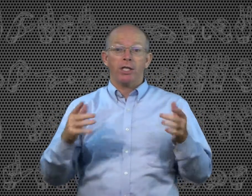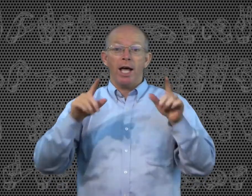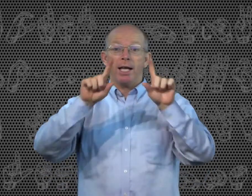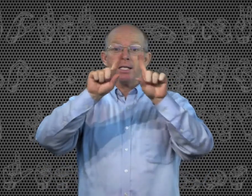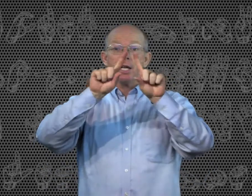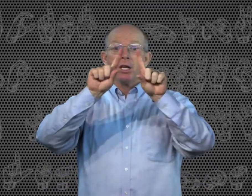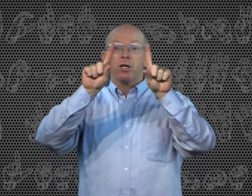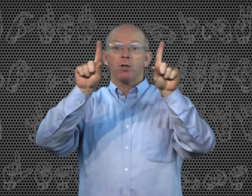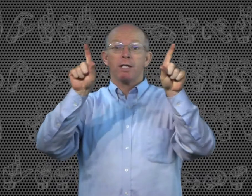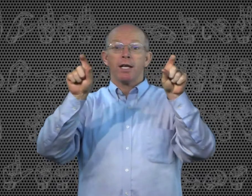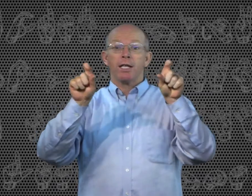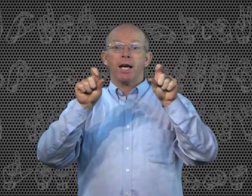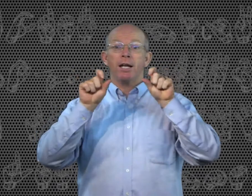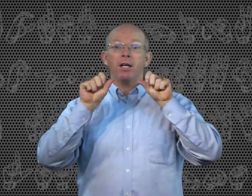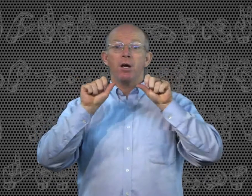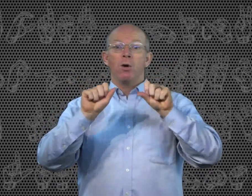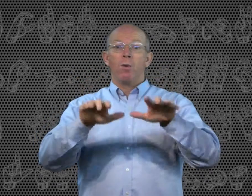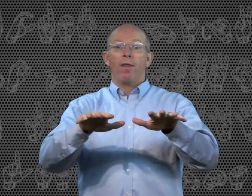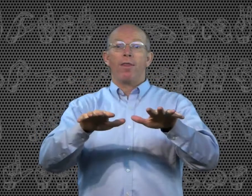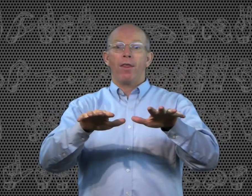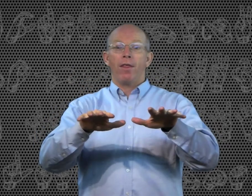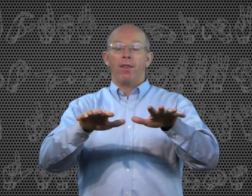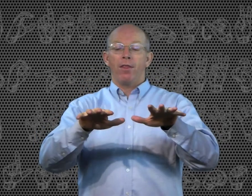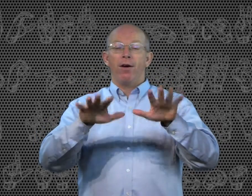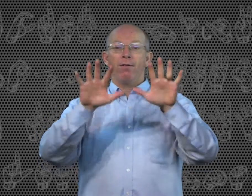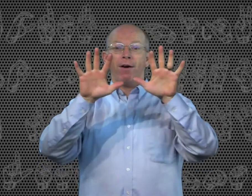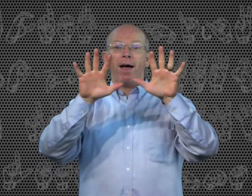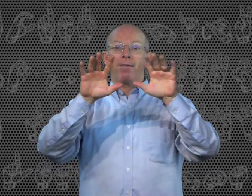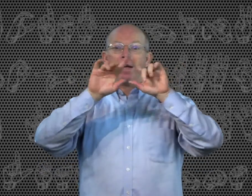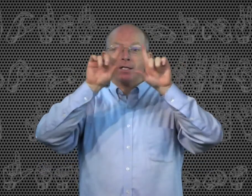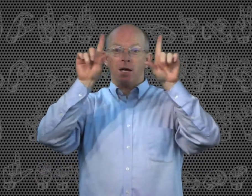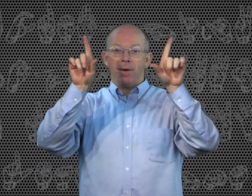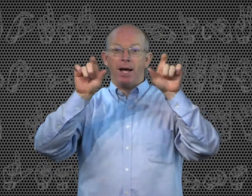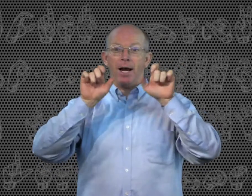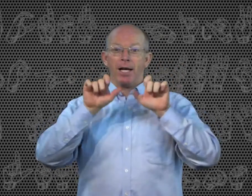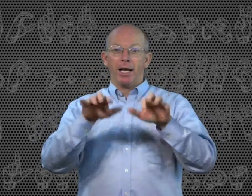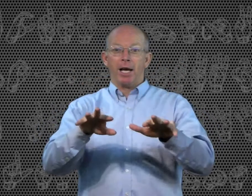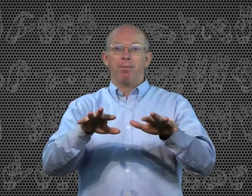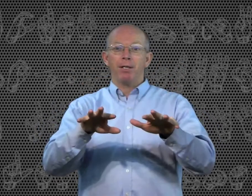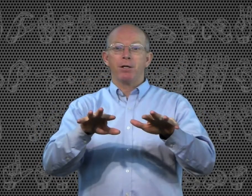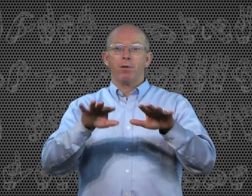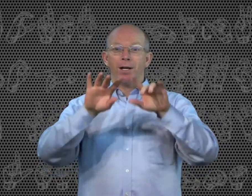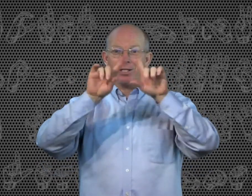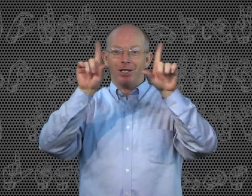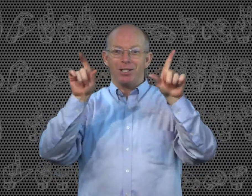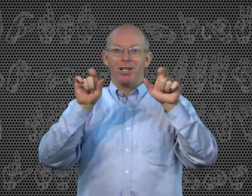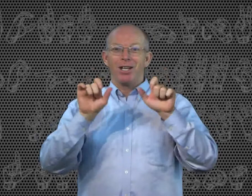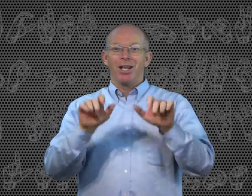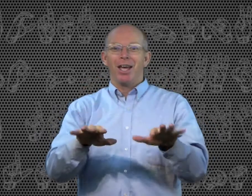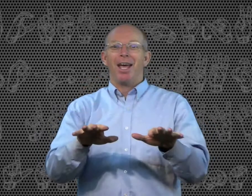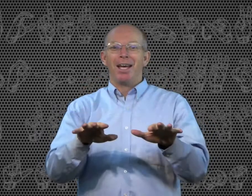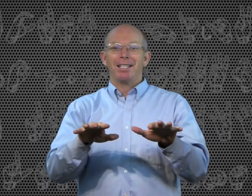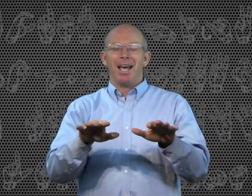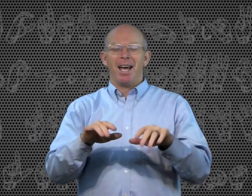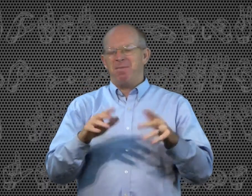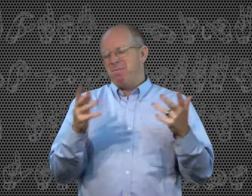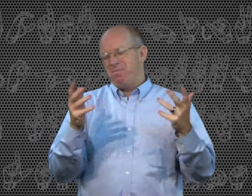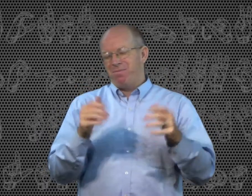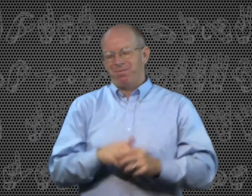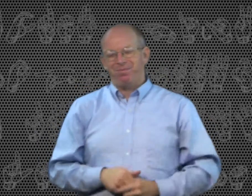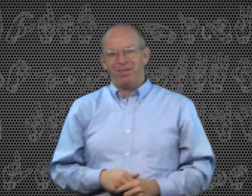You may see it with the 5-hands like there are a bunch of questions. EXAM